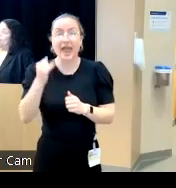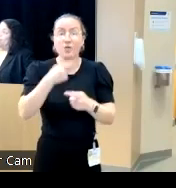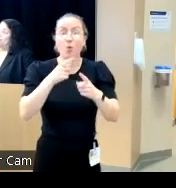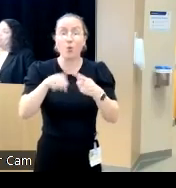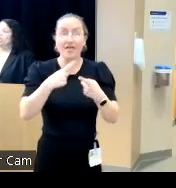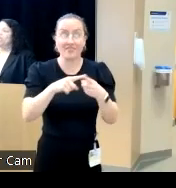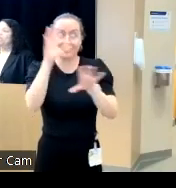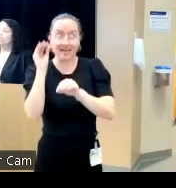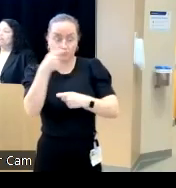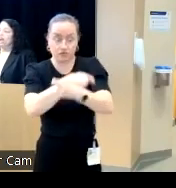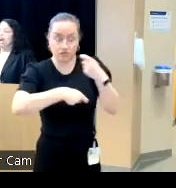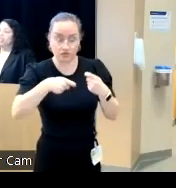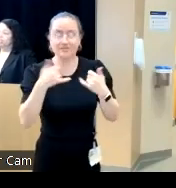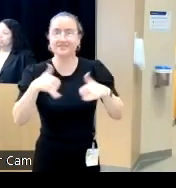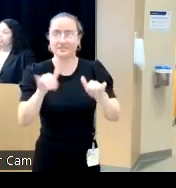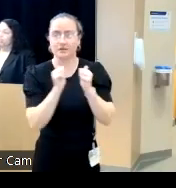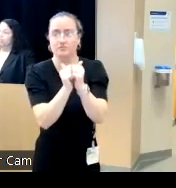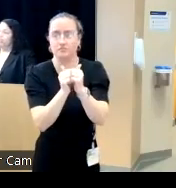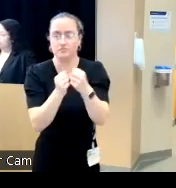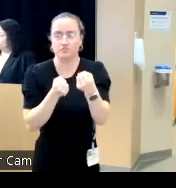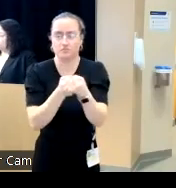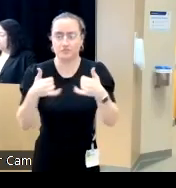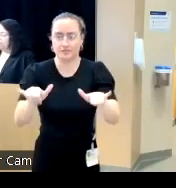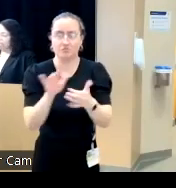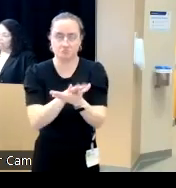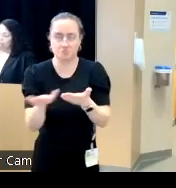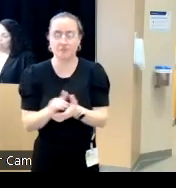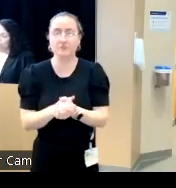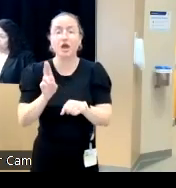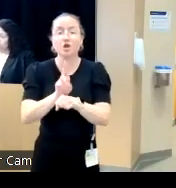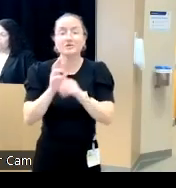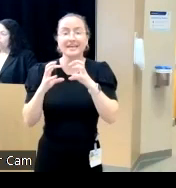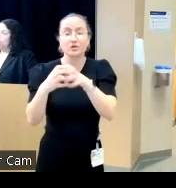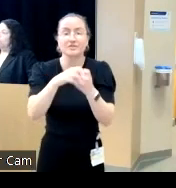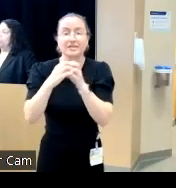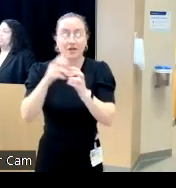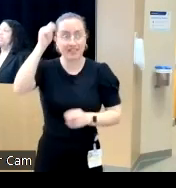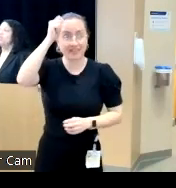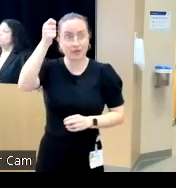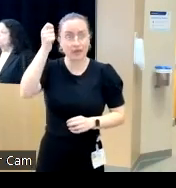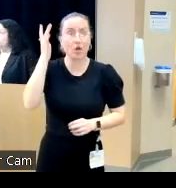I'm very thankful of our used intersectionality theory to frame this study because I think it's